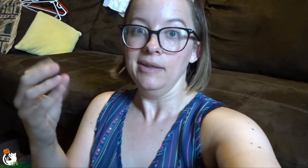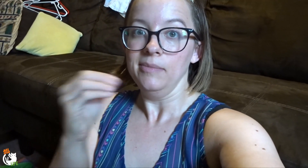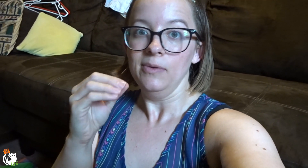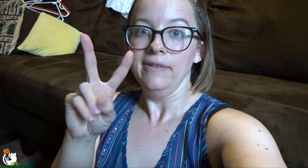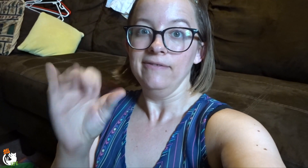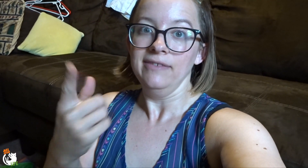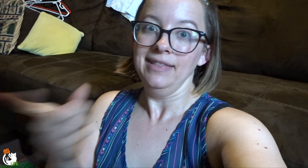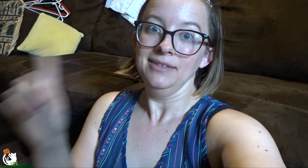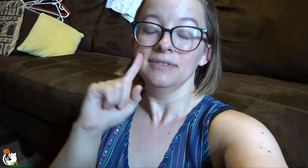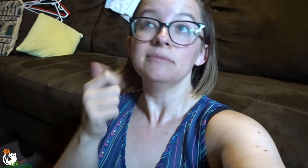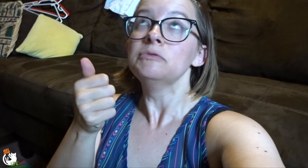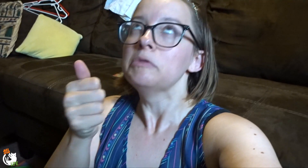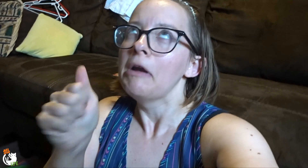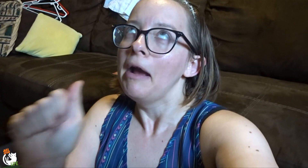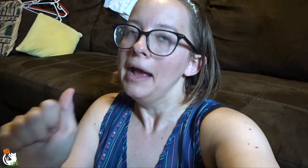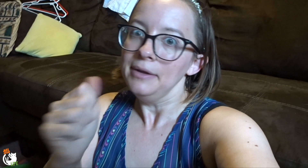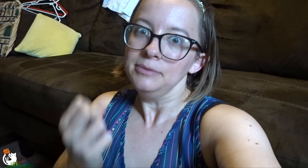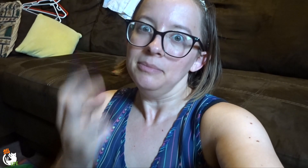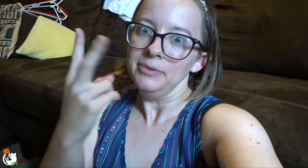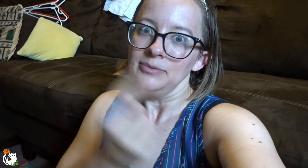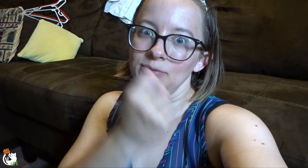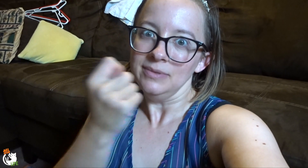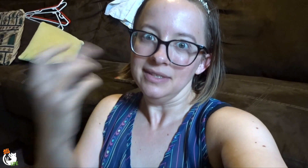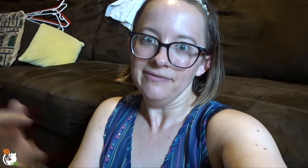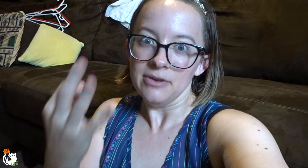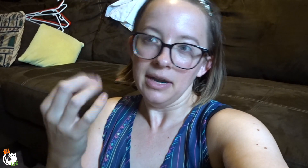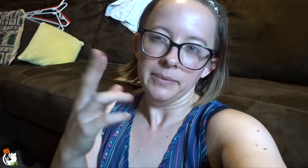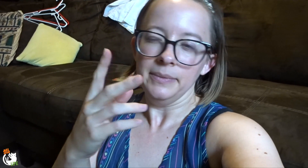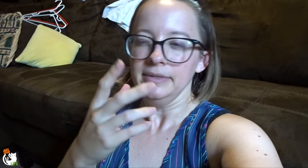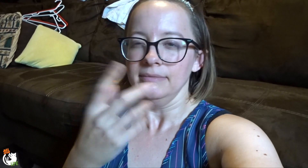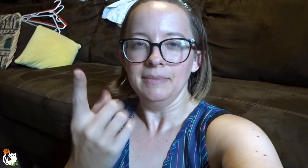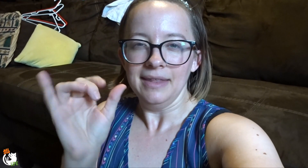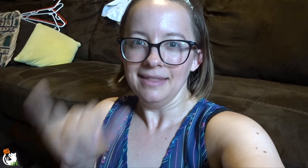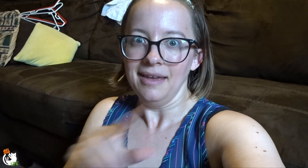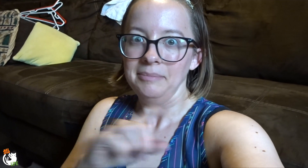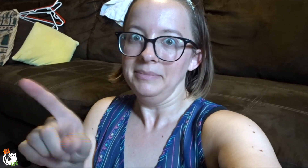Probably should try and edit more of last week's vlog. I'm trying so hard to get things up on Tuesdays and Fridays.